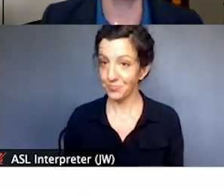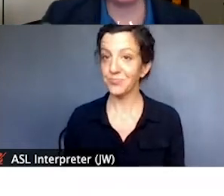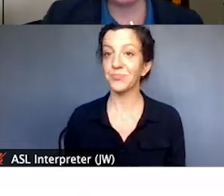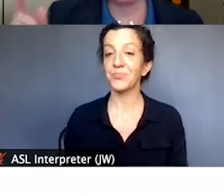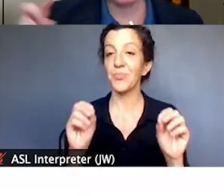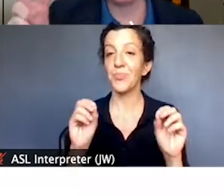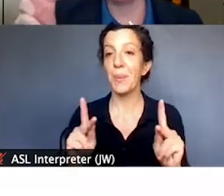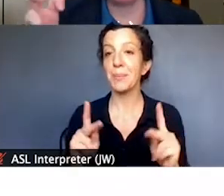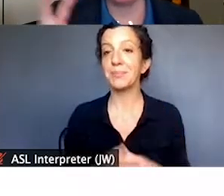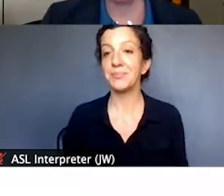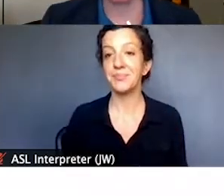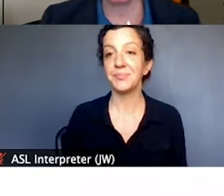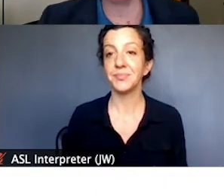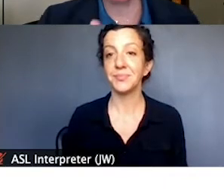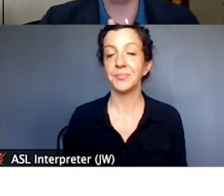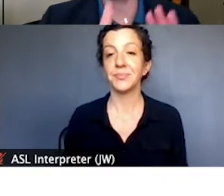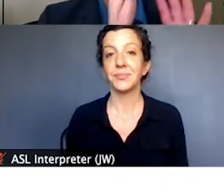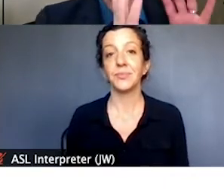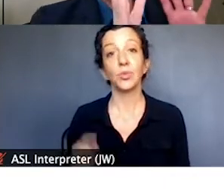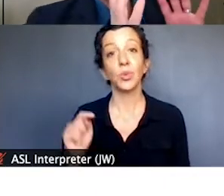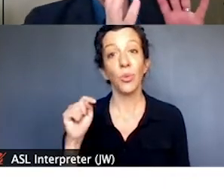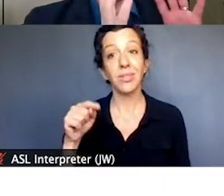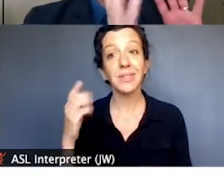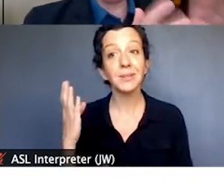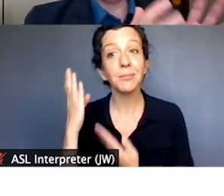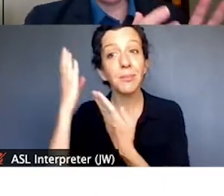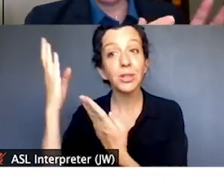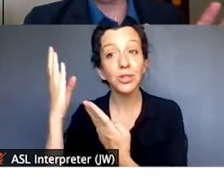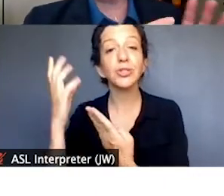So this is the call to split roll, which is splitting off the property taxes